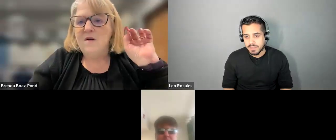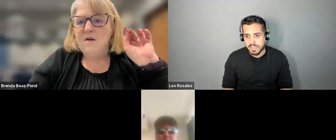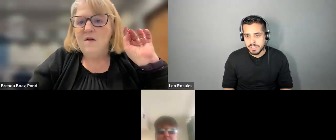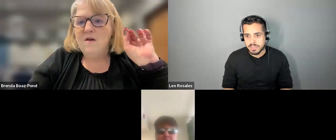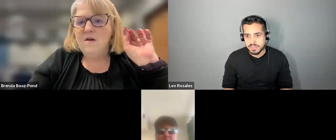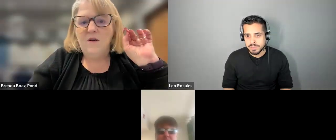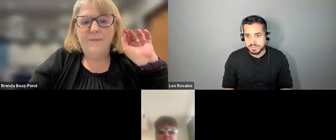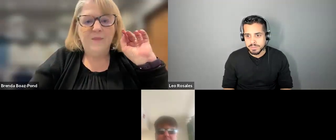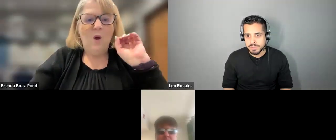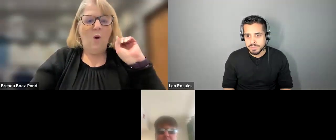Okay.